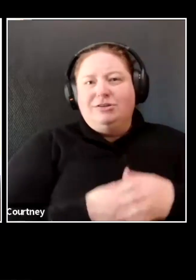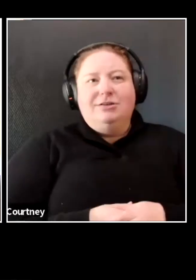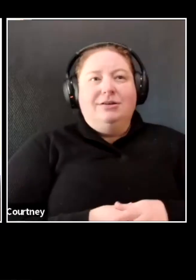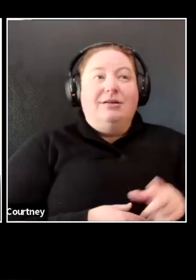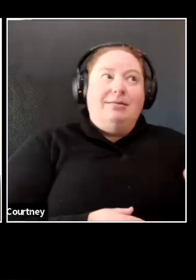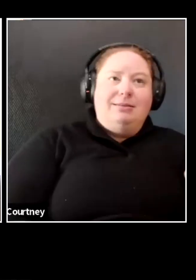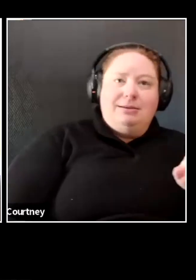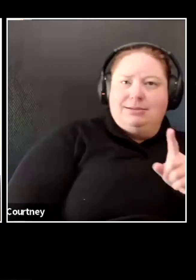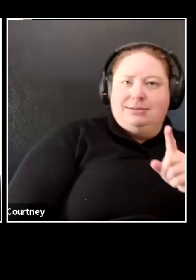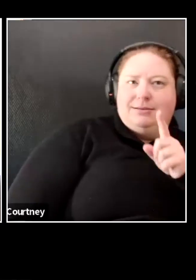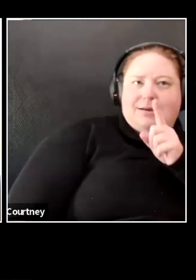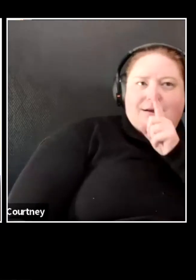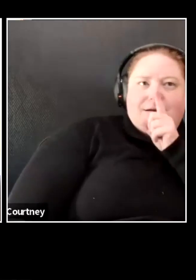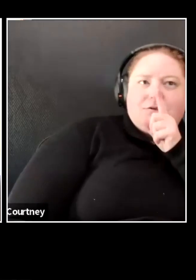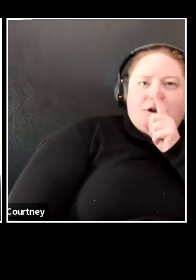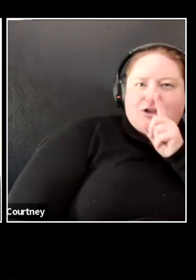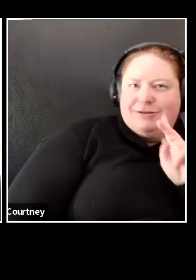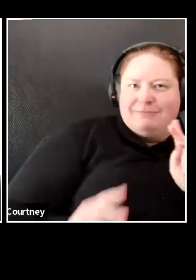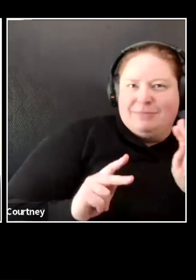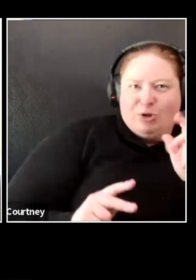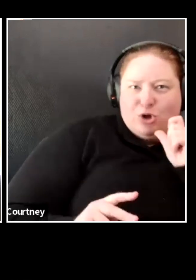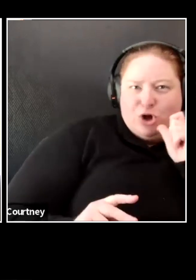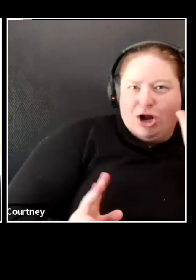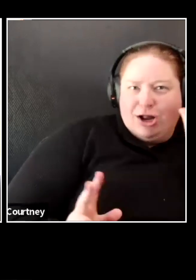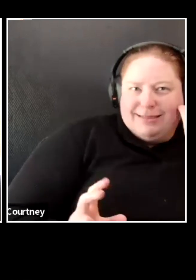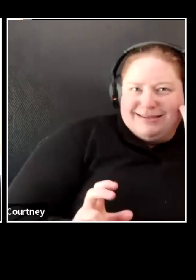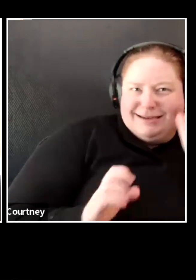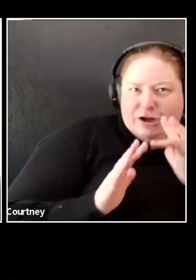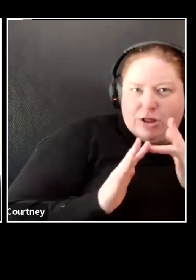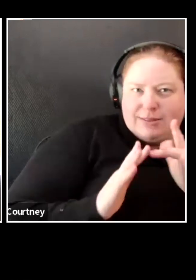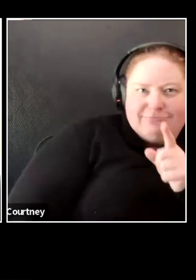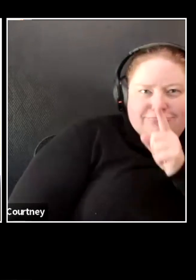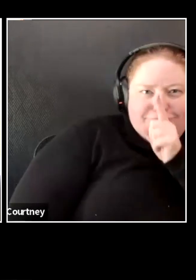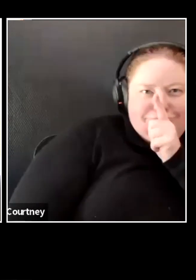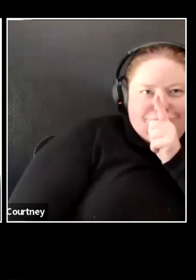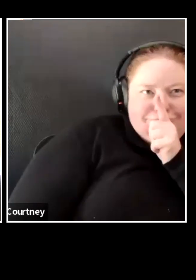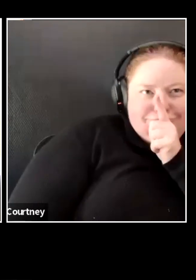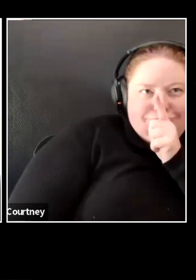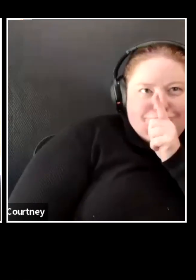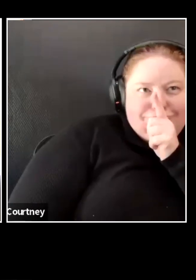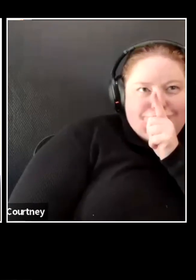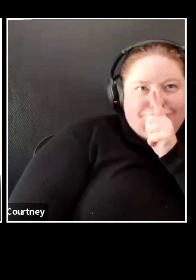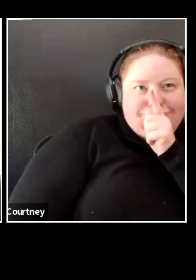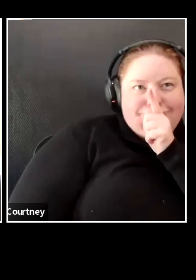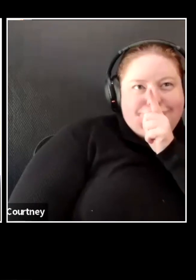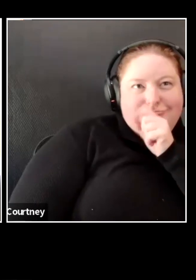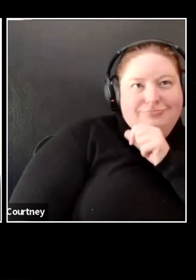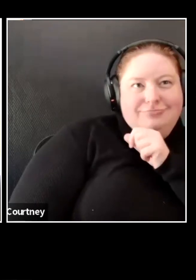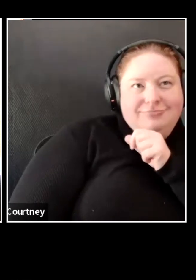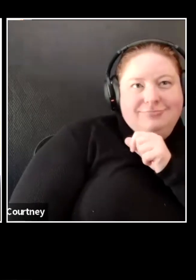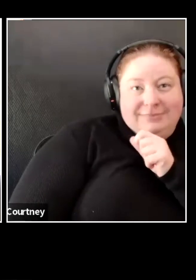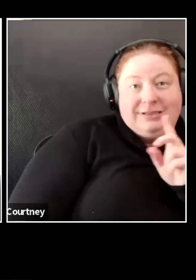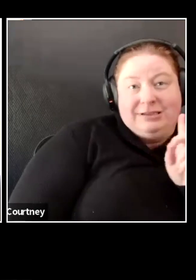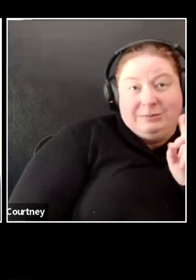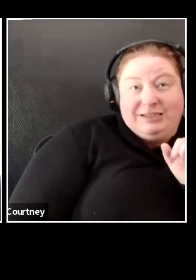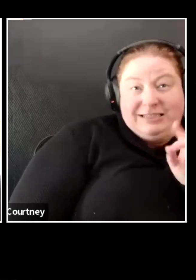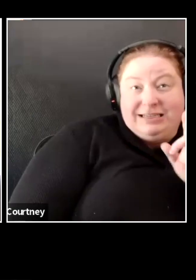And people are not listening online, but we actually did this for Kitsap because they